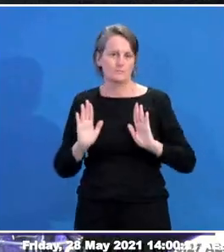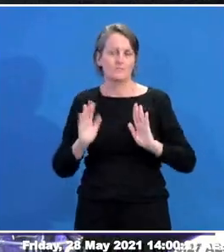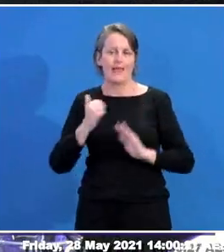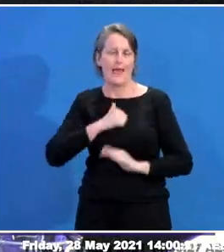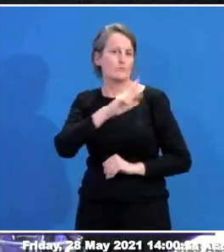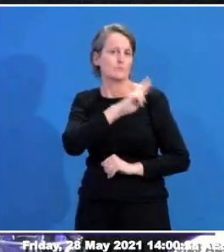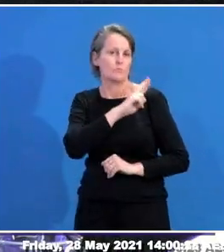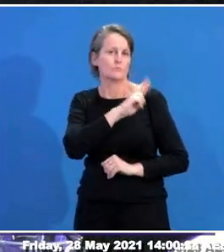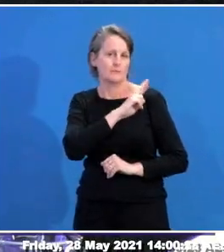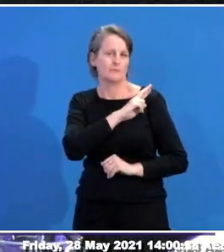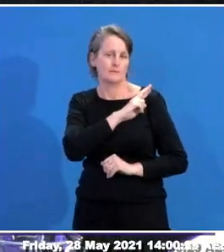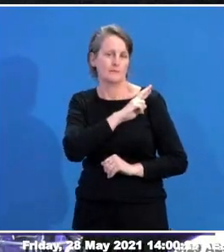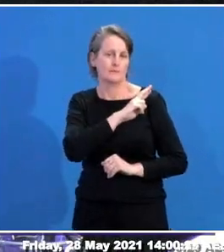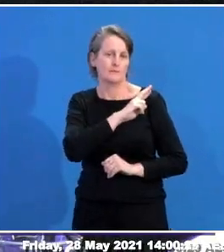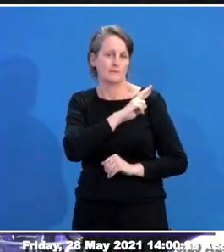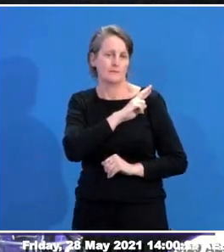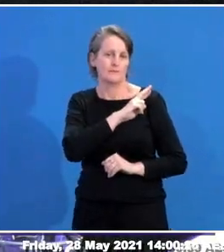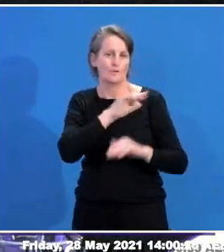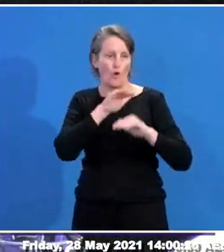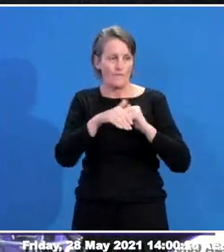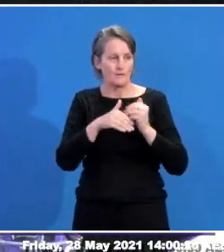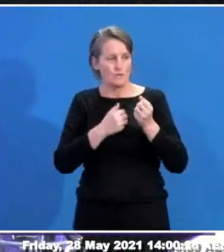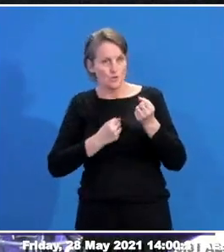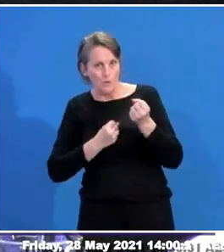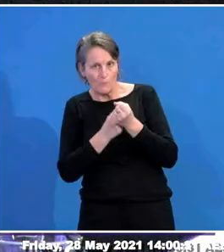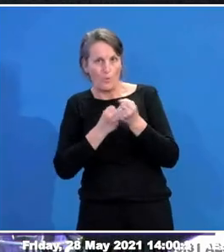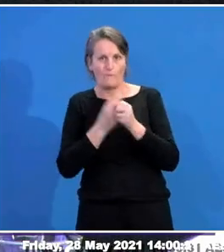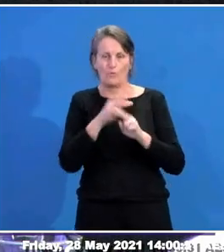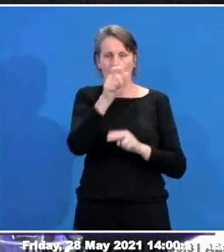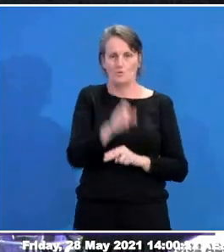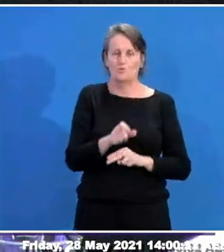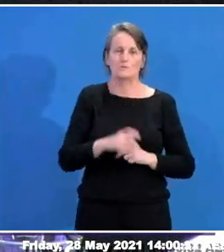Our role is more broadly then around the supports a person will need while they are in their accommodation option.